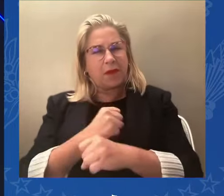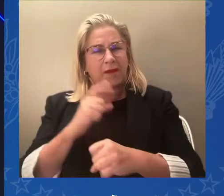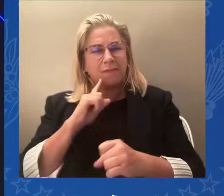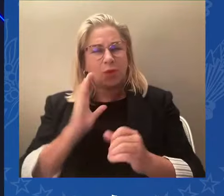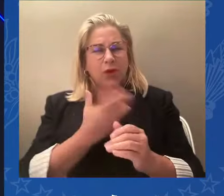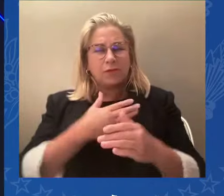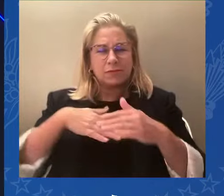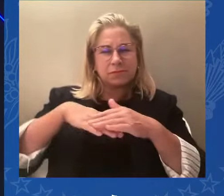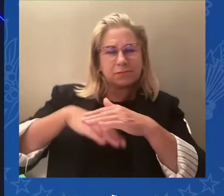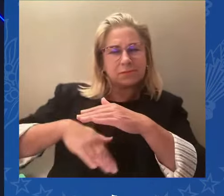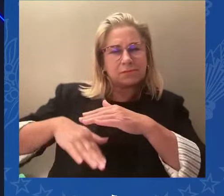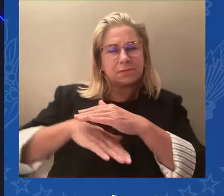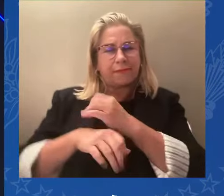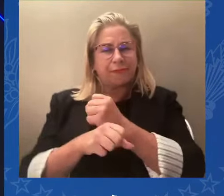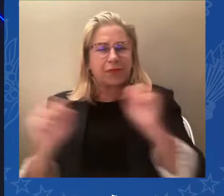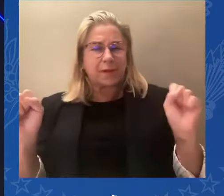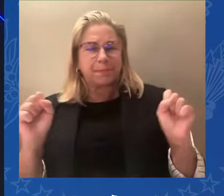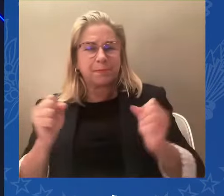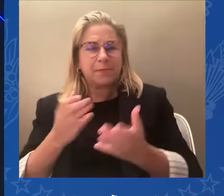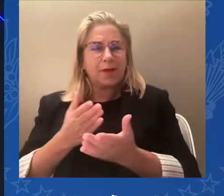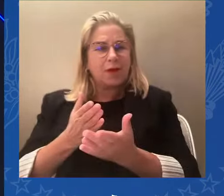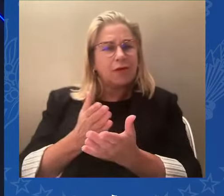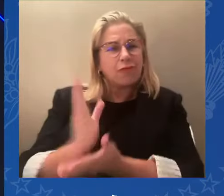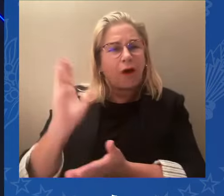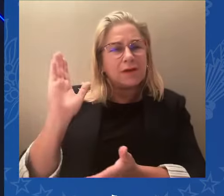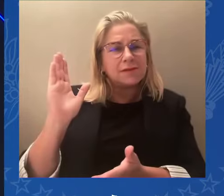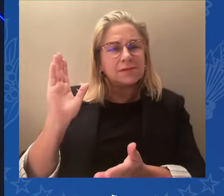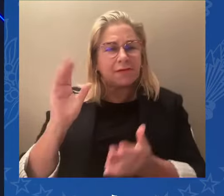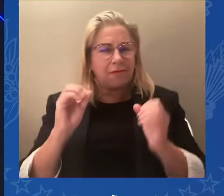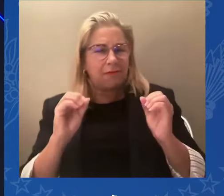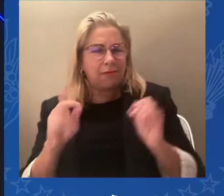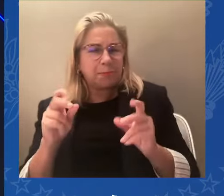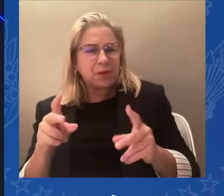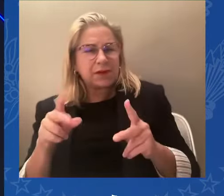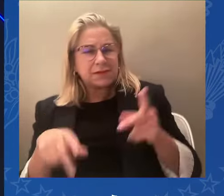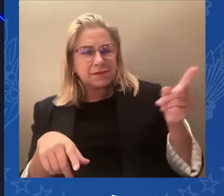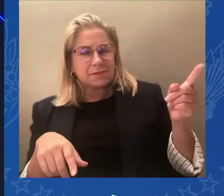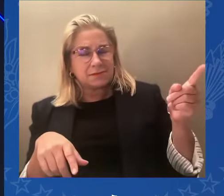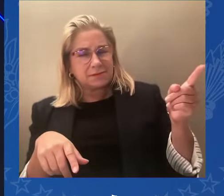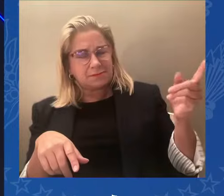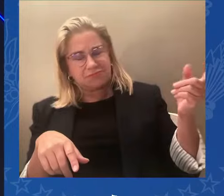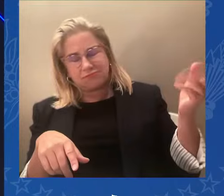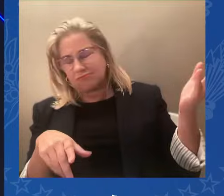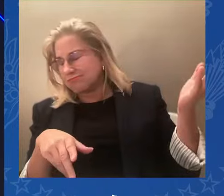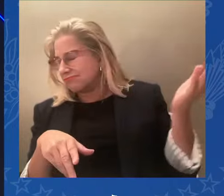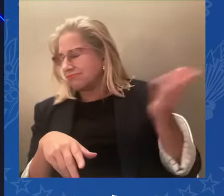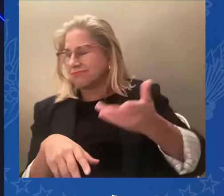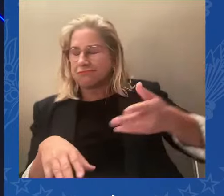as one of the most consequential leaders of our generation. And you know who. I'm talking about.